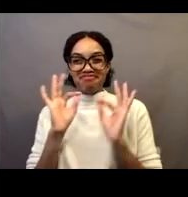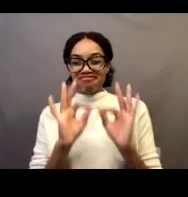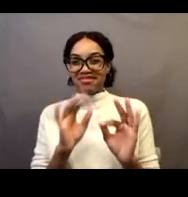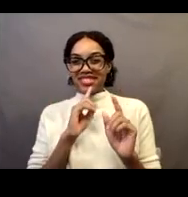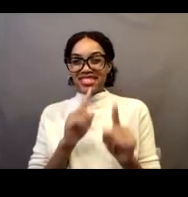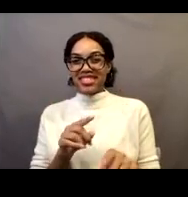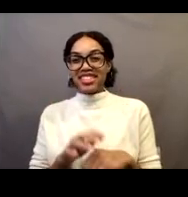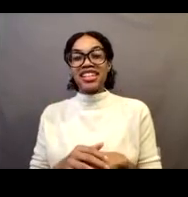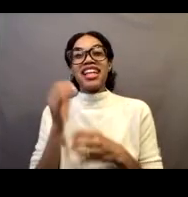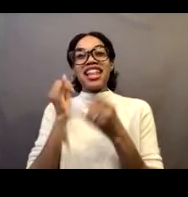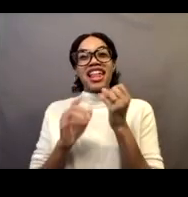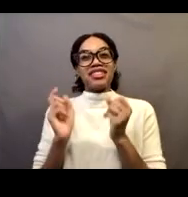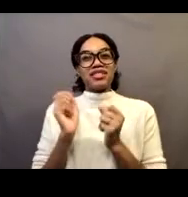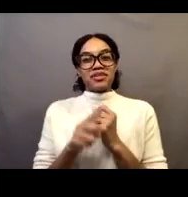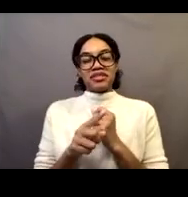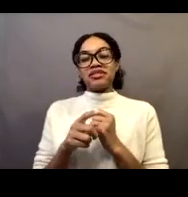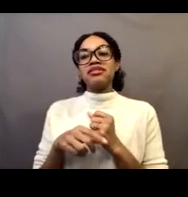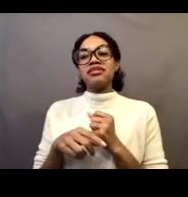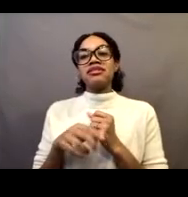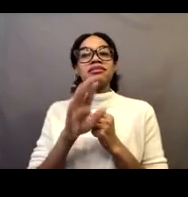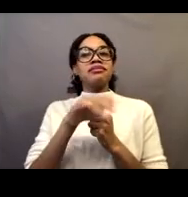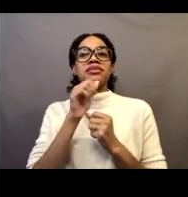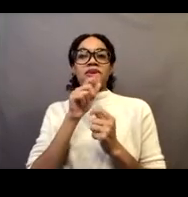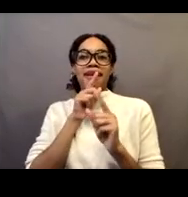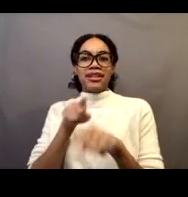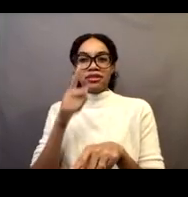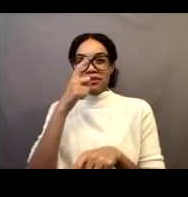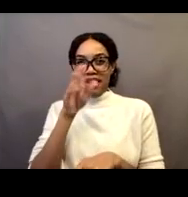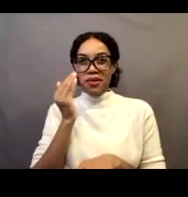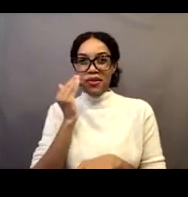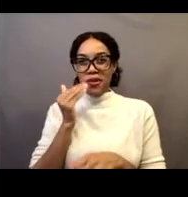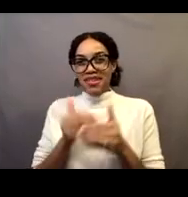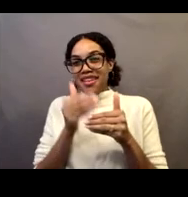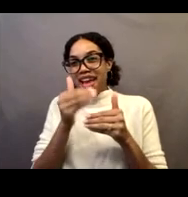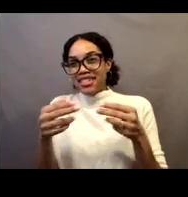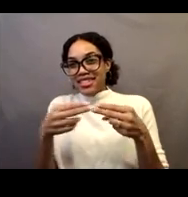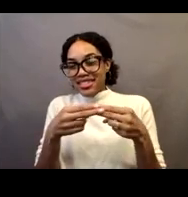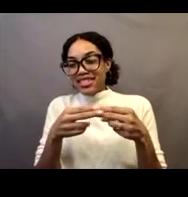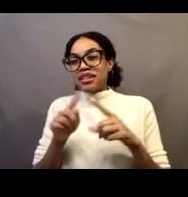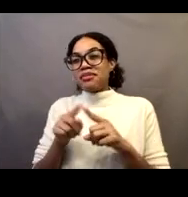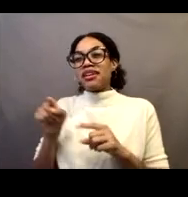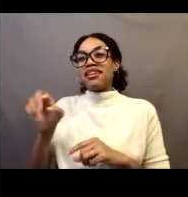Last question. And I don't want you to answer this Kanesa 'cause I know you're coming up but I want to give a shout out to Emmett from Bend